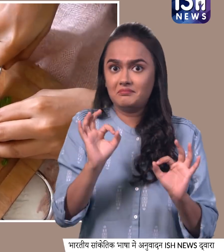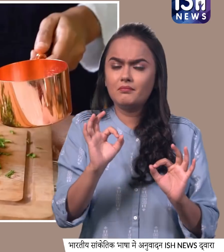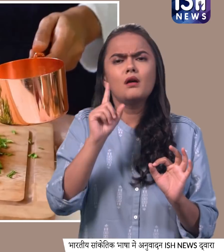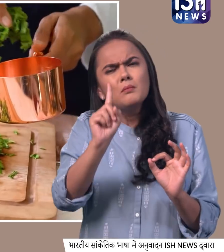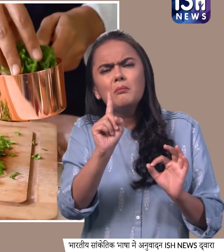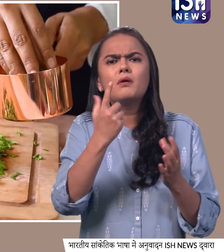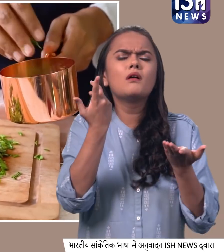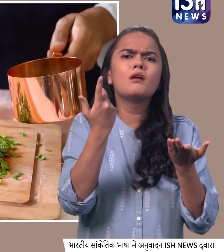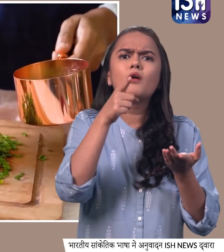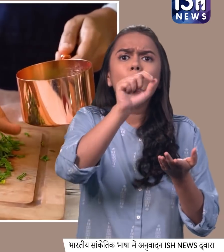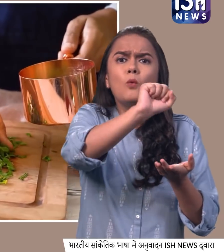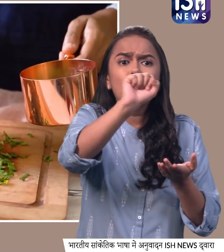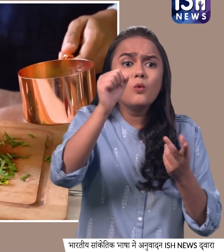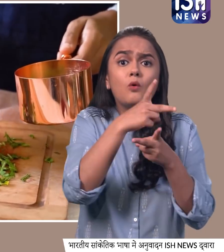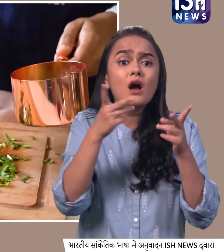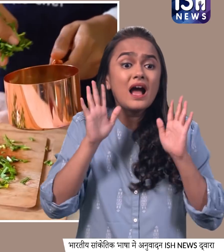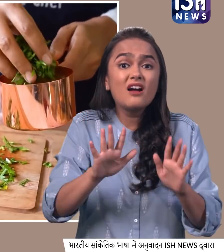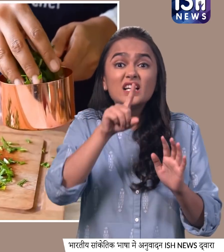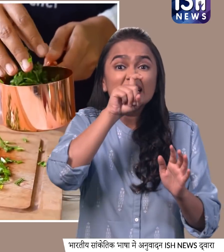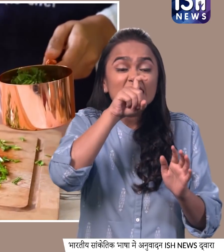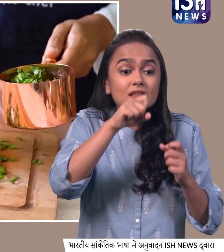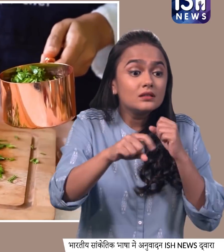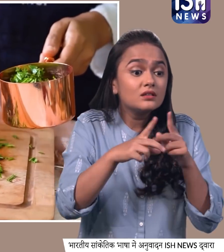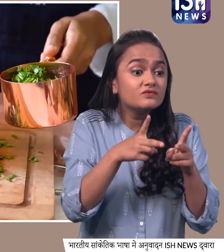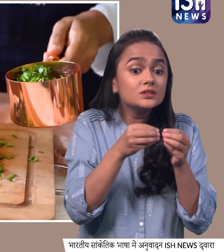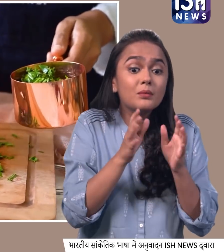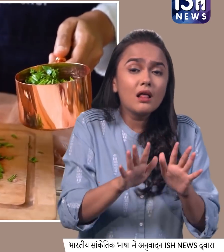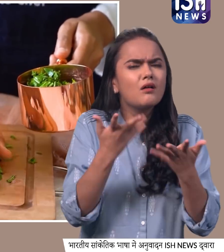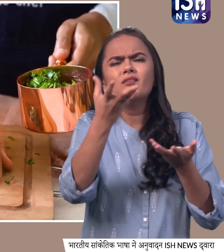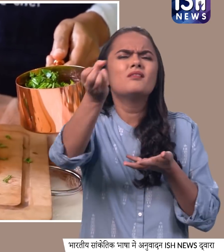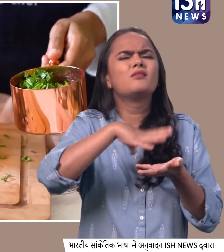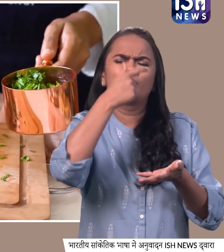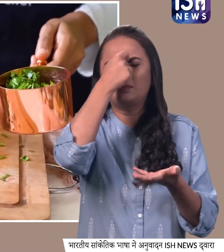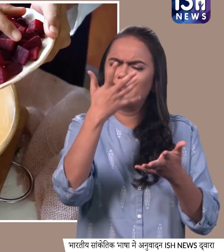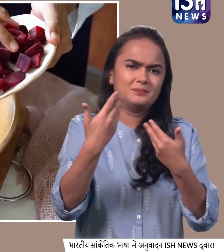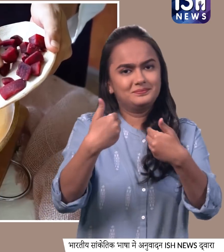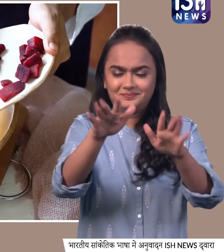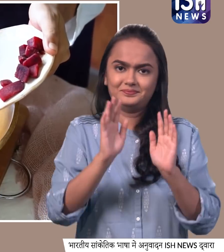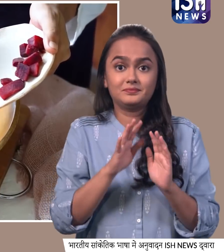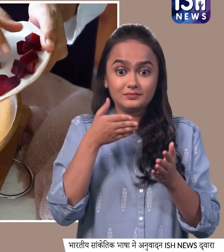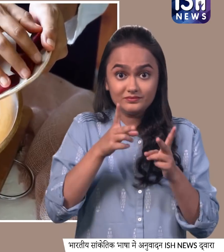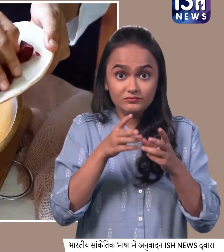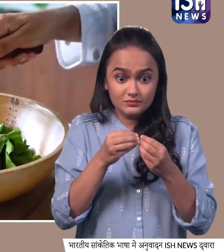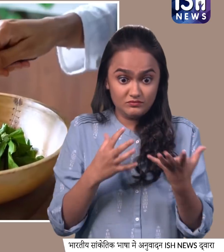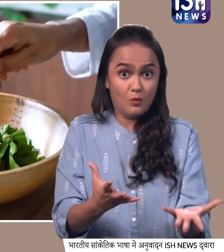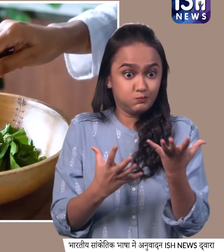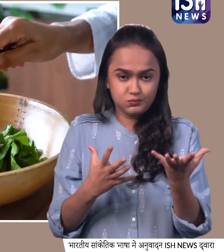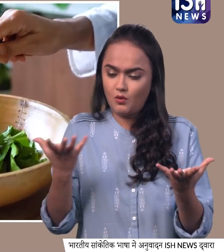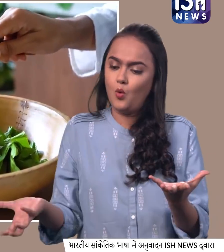but you can use any green leafy vegetable that you have available Transfer all these veggies into a big bowl